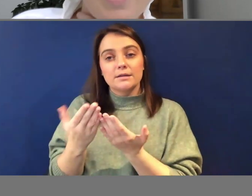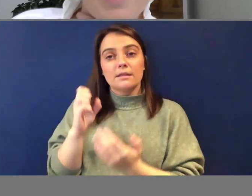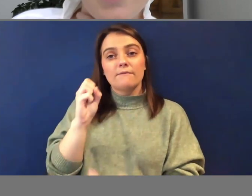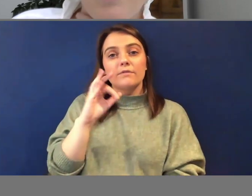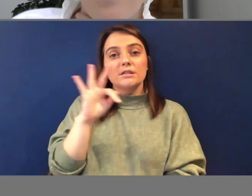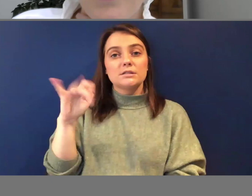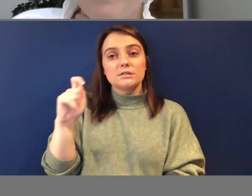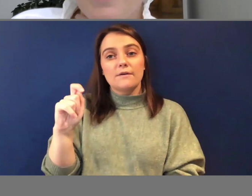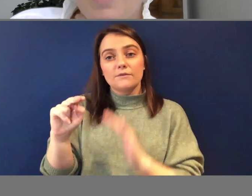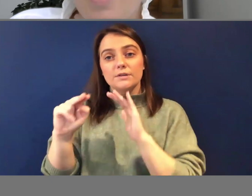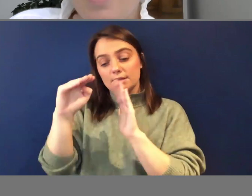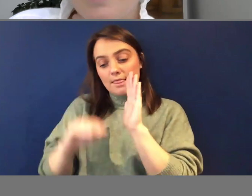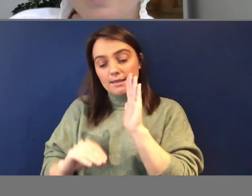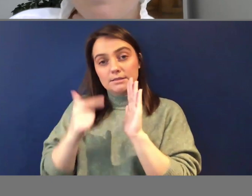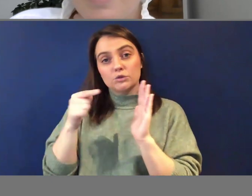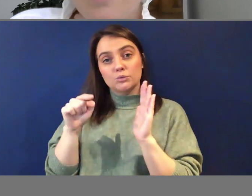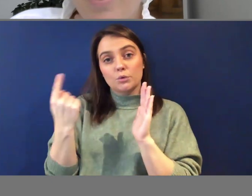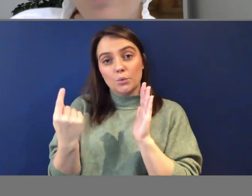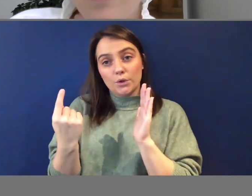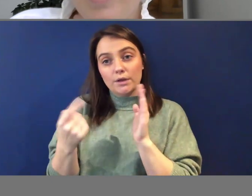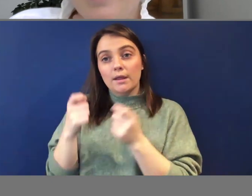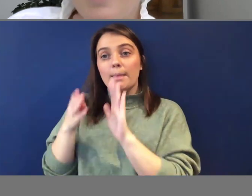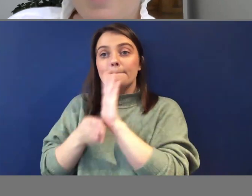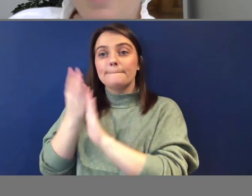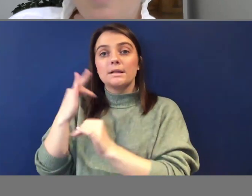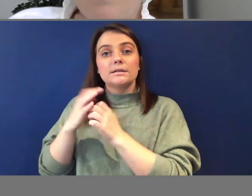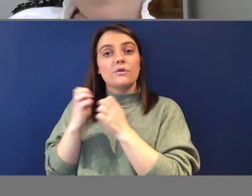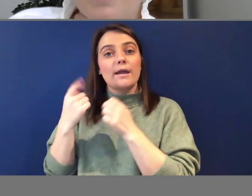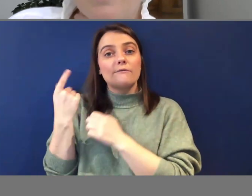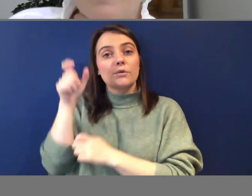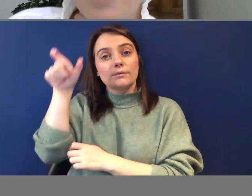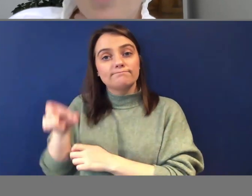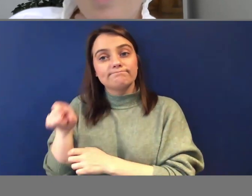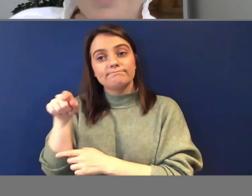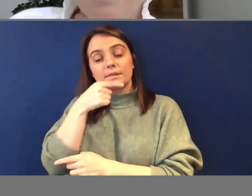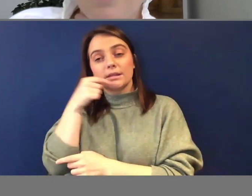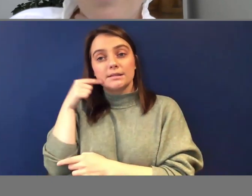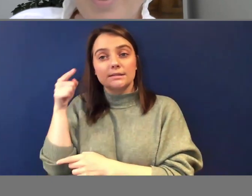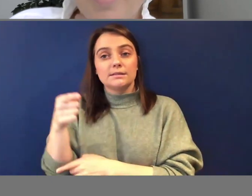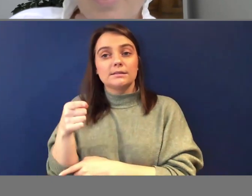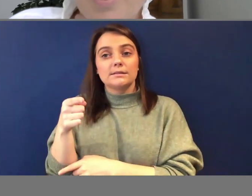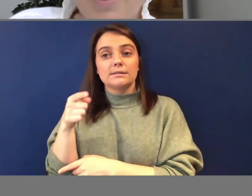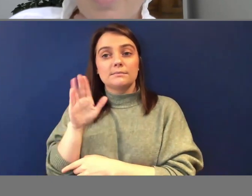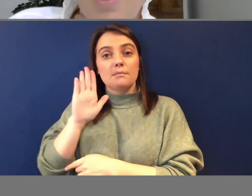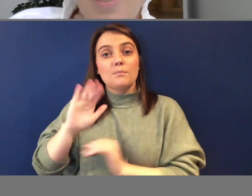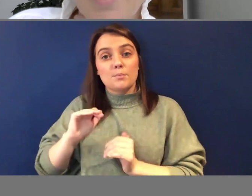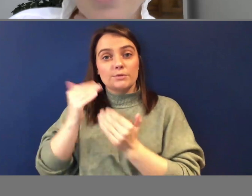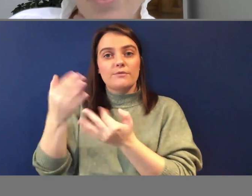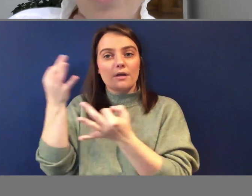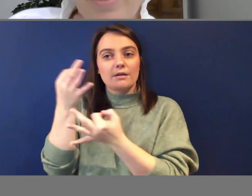is less than 2.1 and in buildings for everyone there's a requirement to provide guarding and low